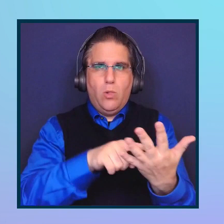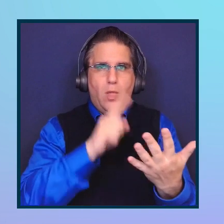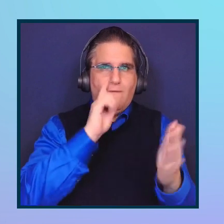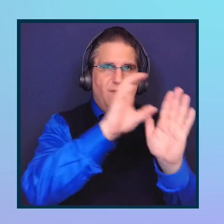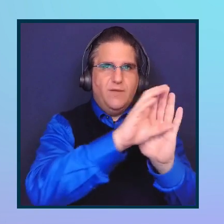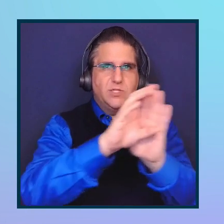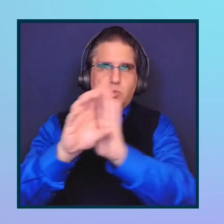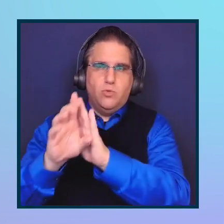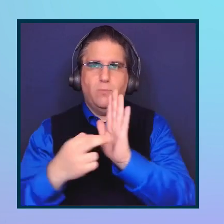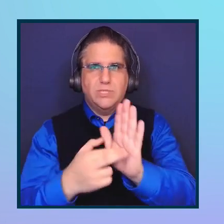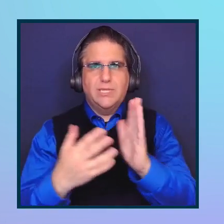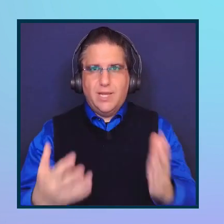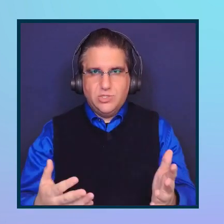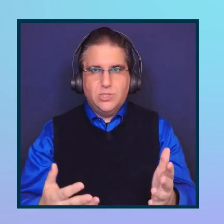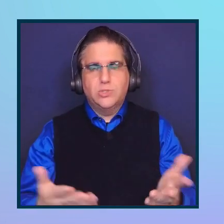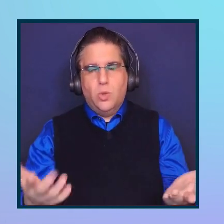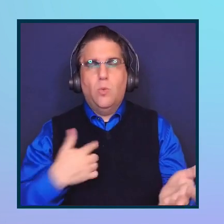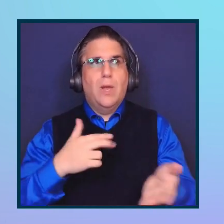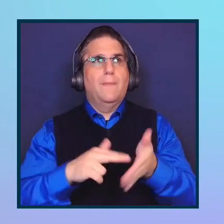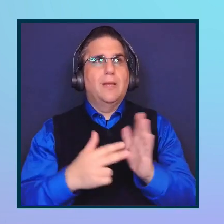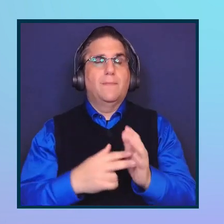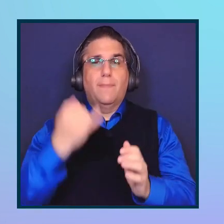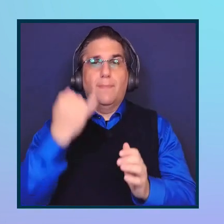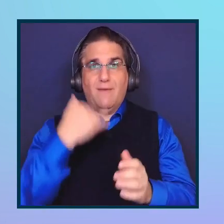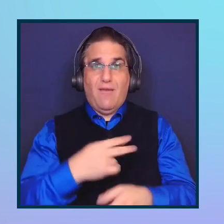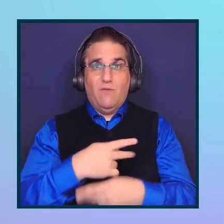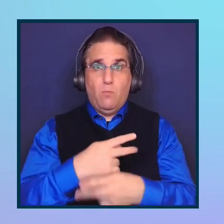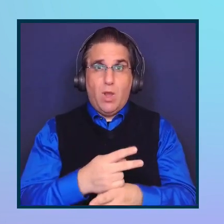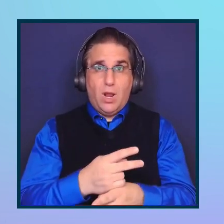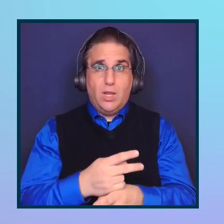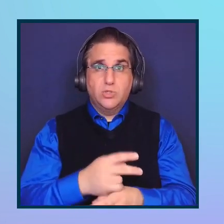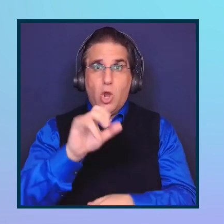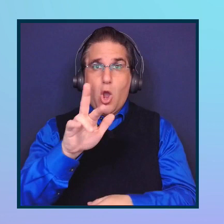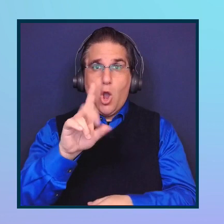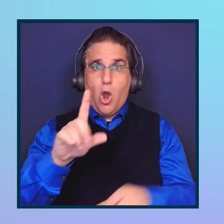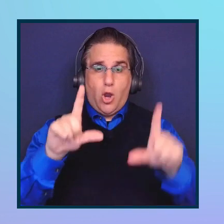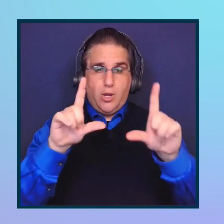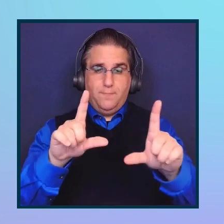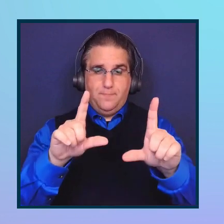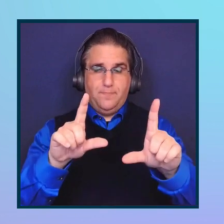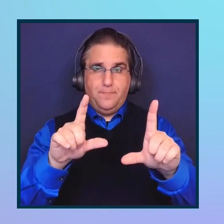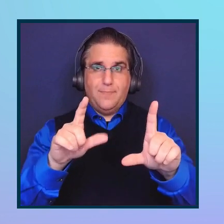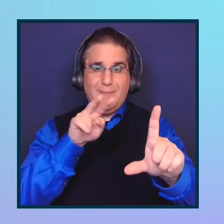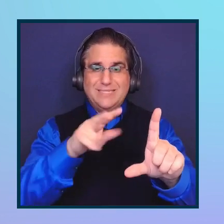So what I'm saying is let's pretend I have a product card and then I have the front view and the rear view,